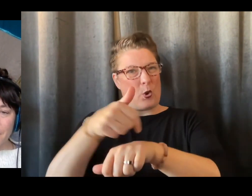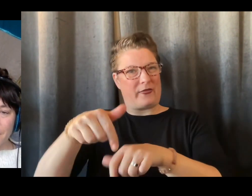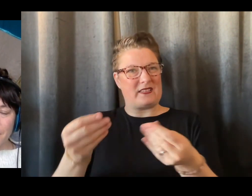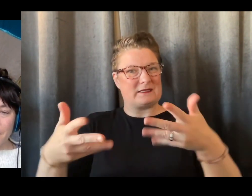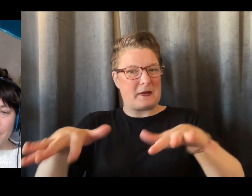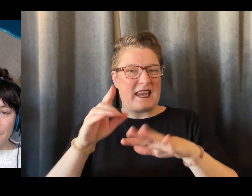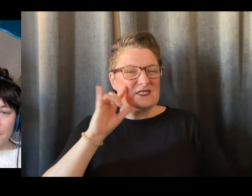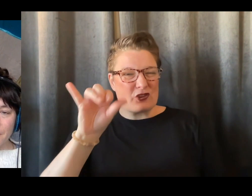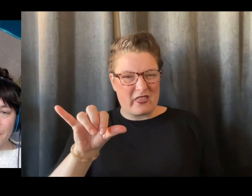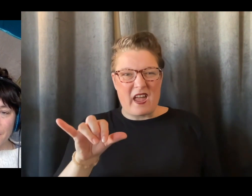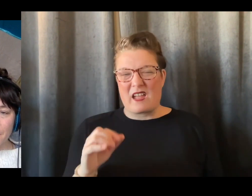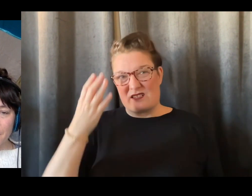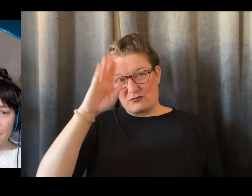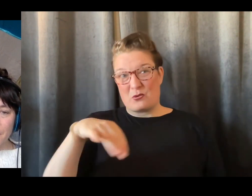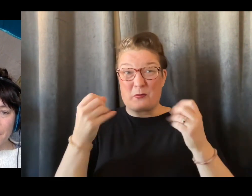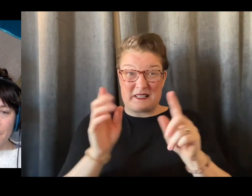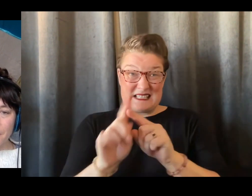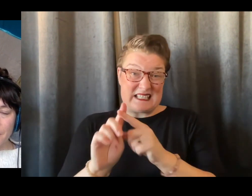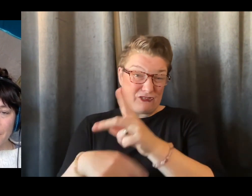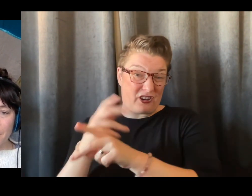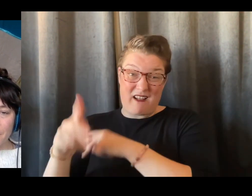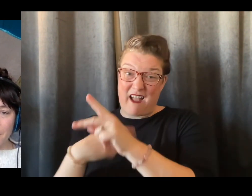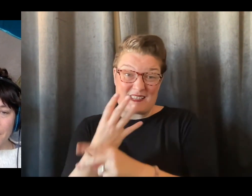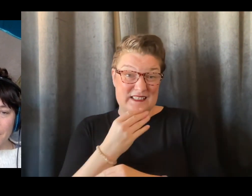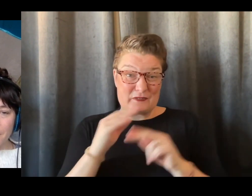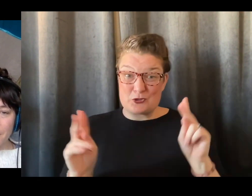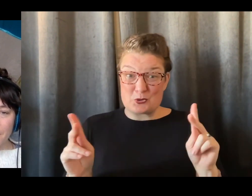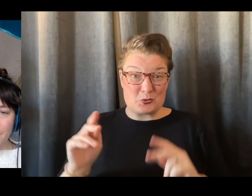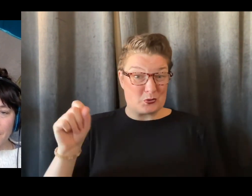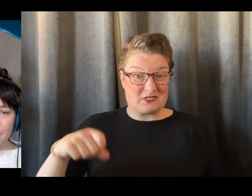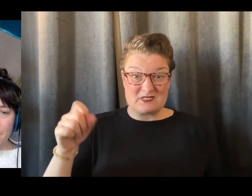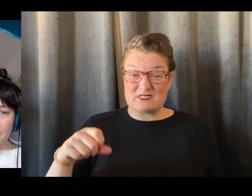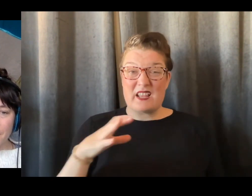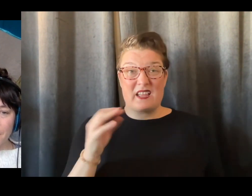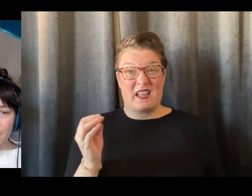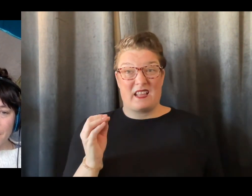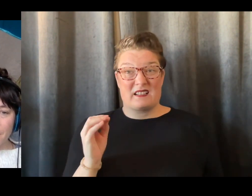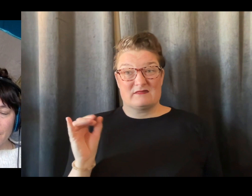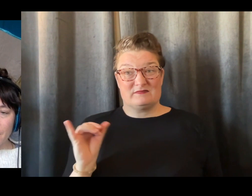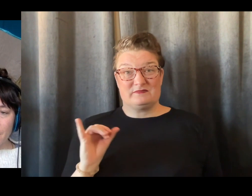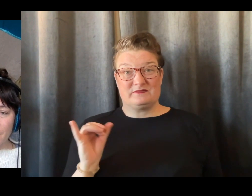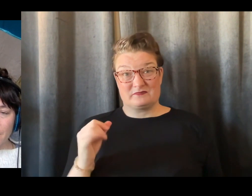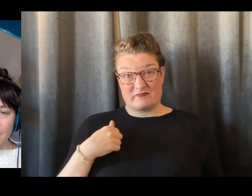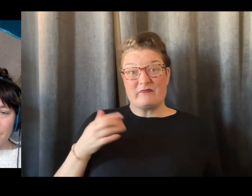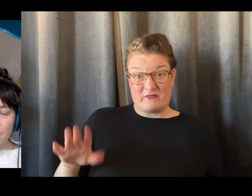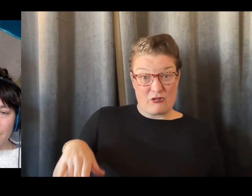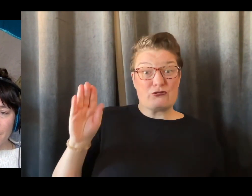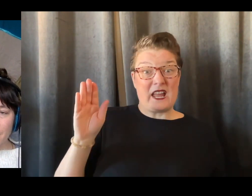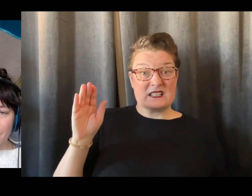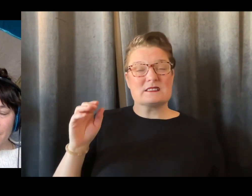of Jews and we like, you know, I was raised believing that there was a certain